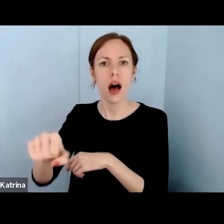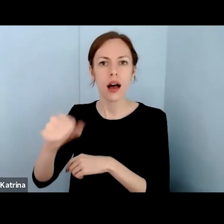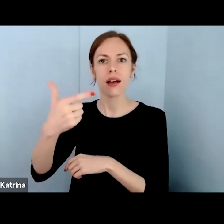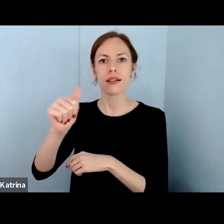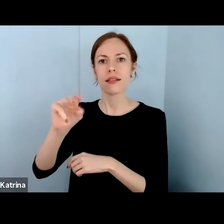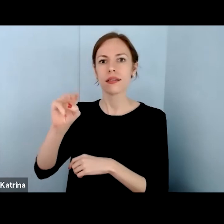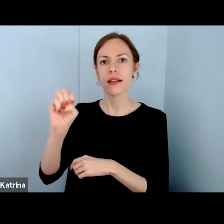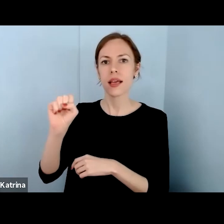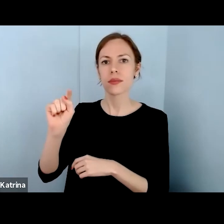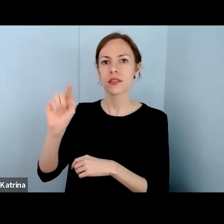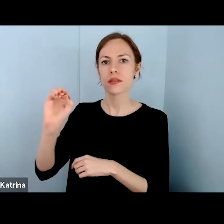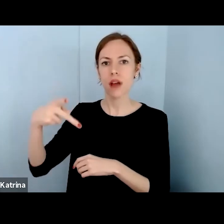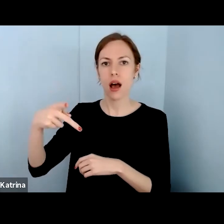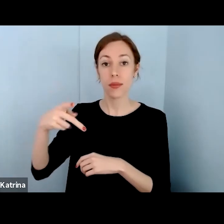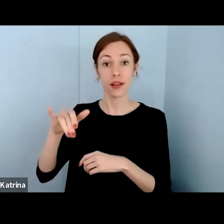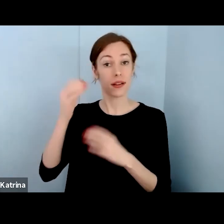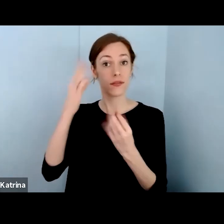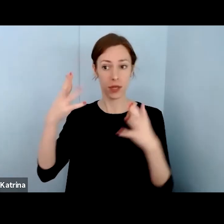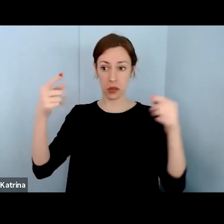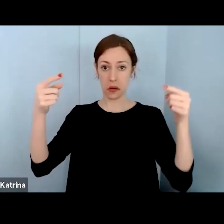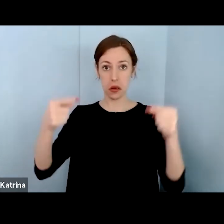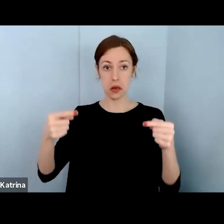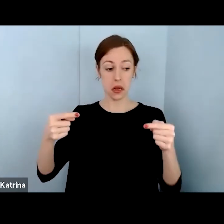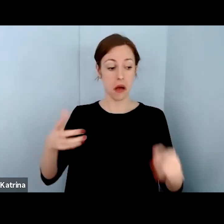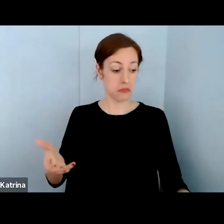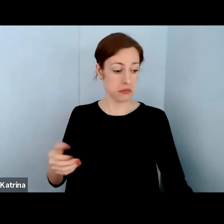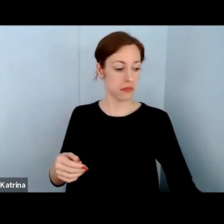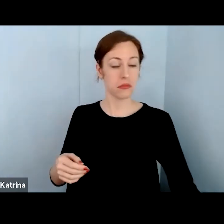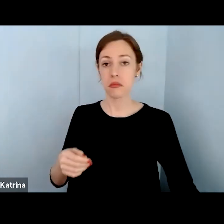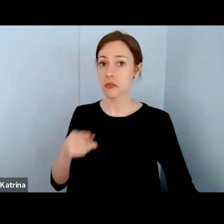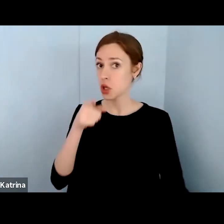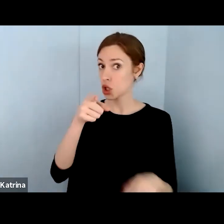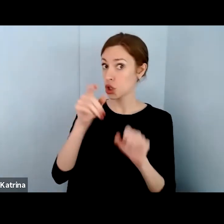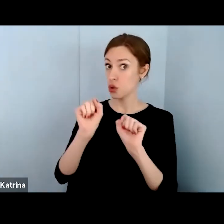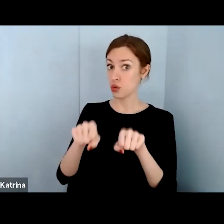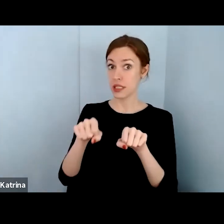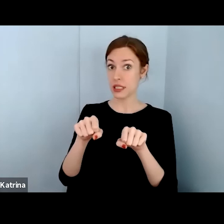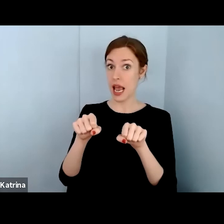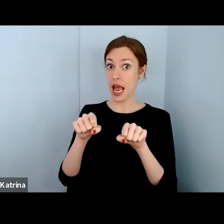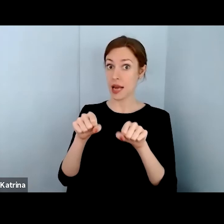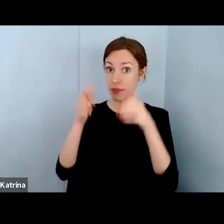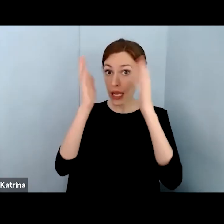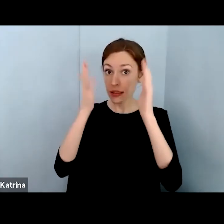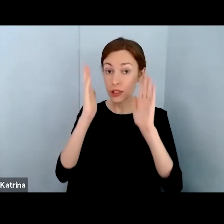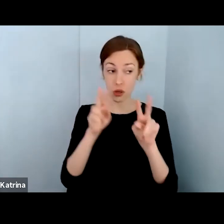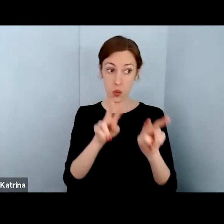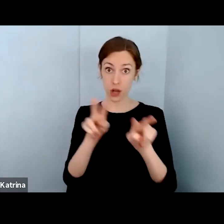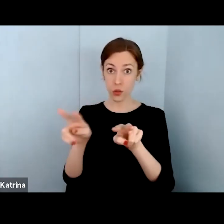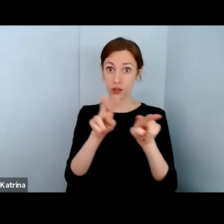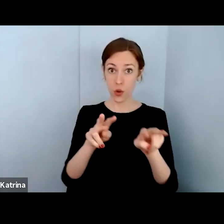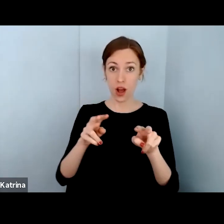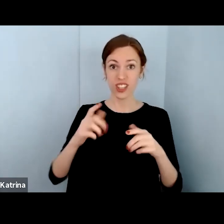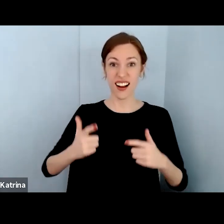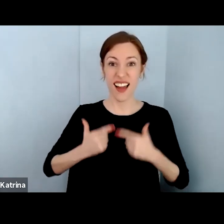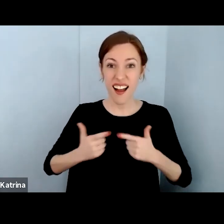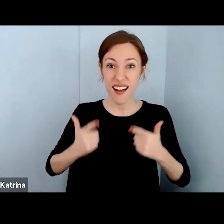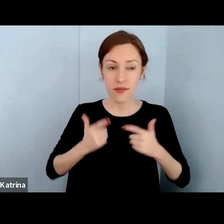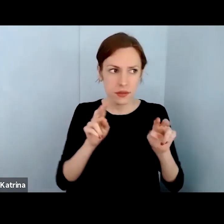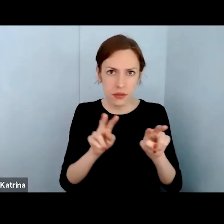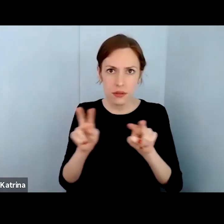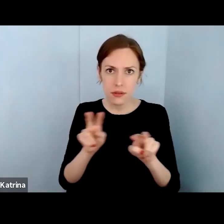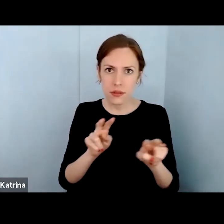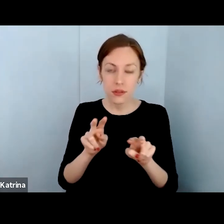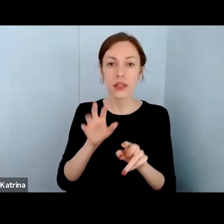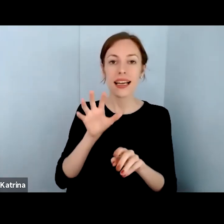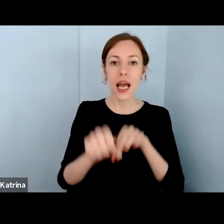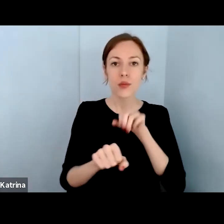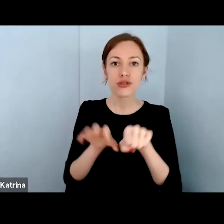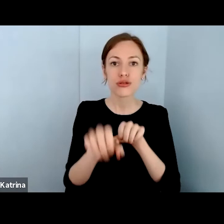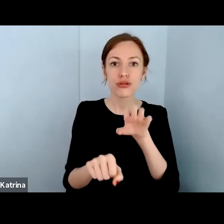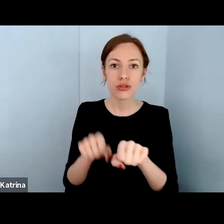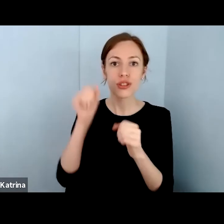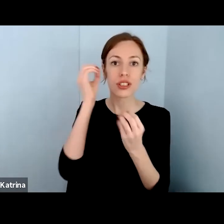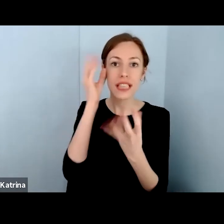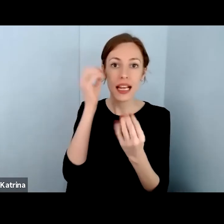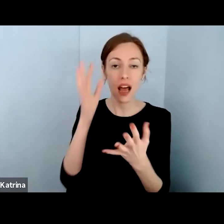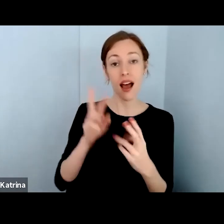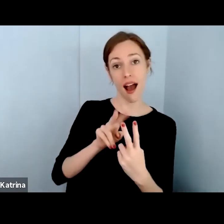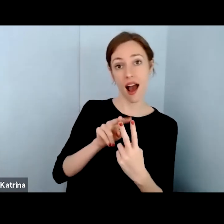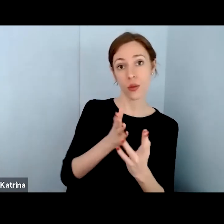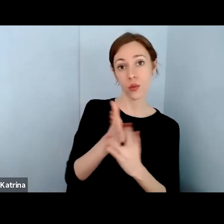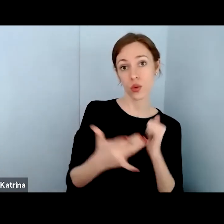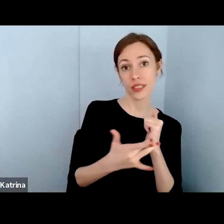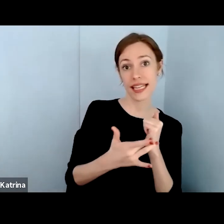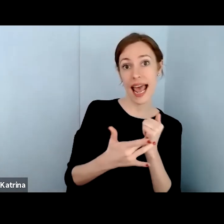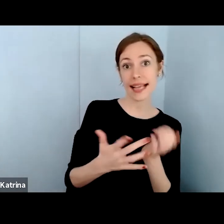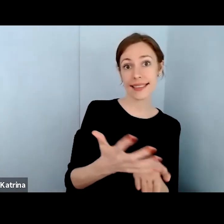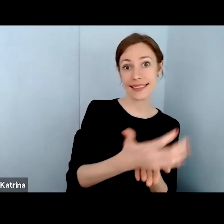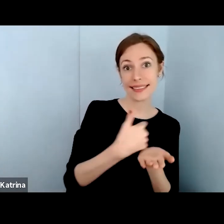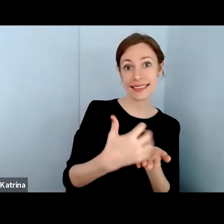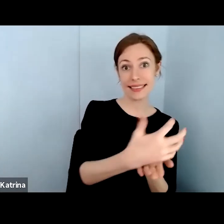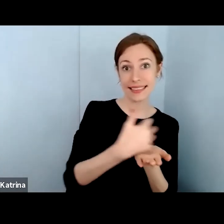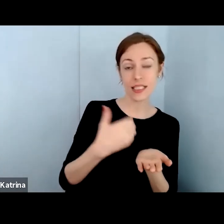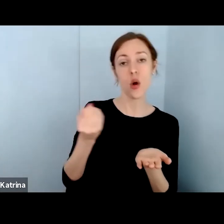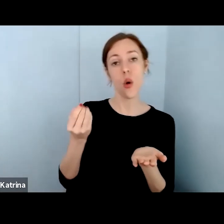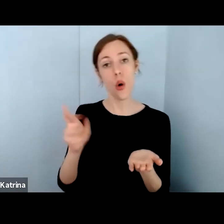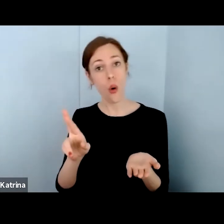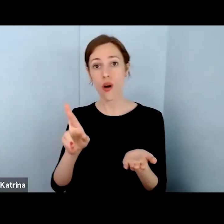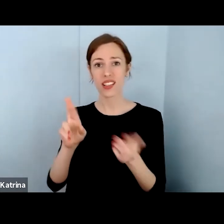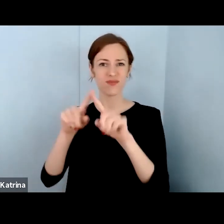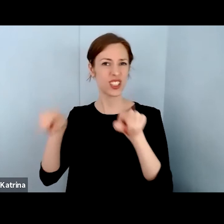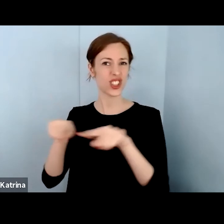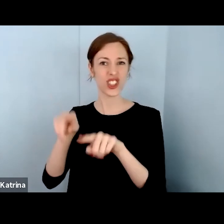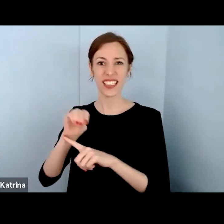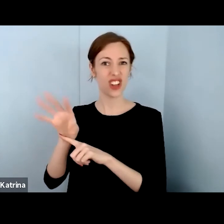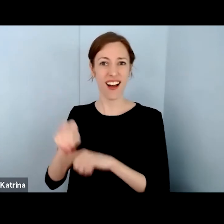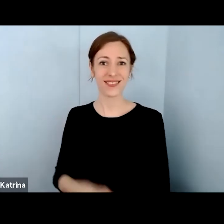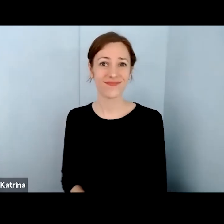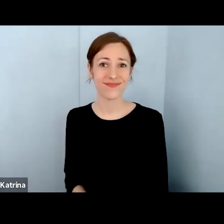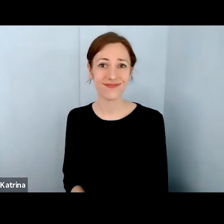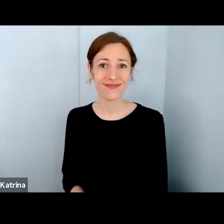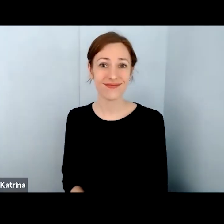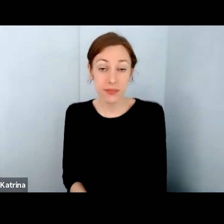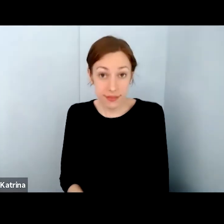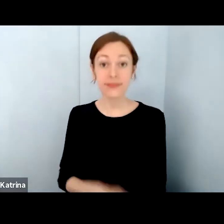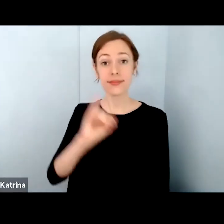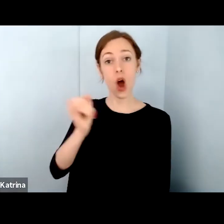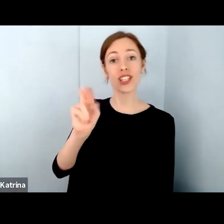The big advantage is, if you can watch these things play out in real time, and capture that data, either through technological means and scrape it or screenshots like we on January six that we had, you know, there were six of us in a couple of different